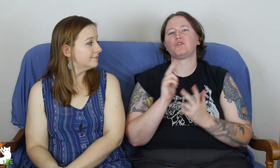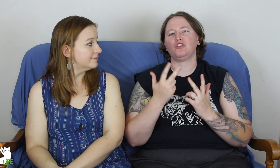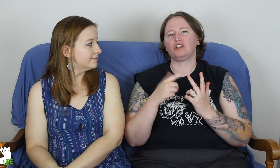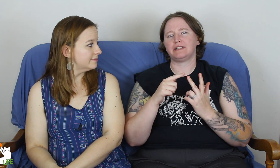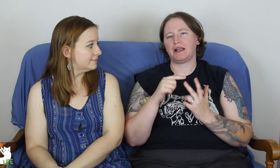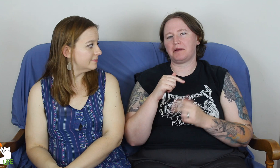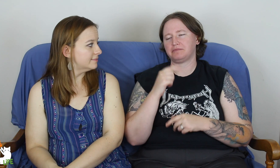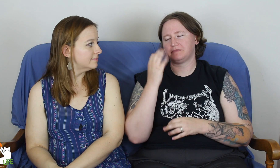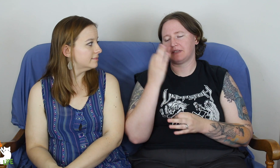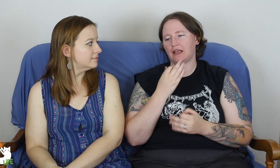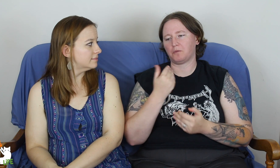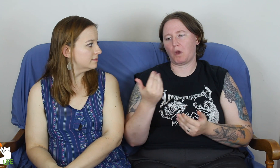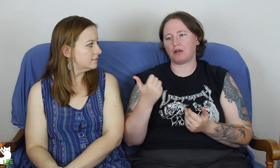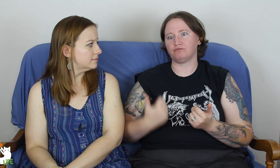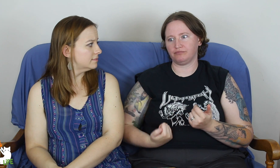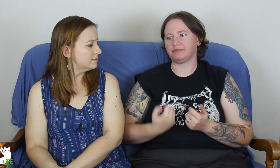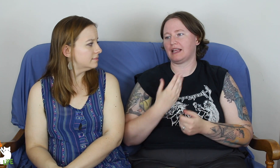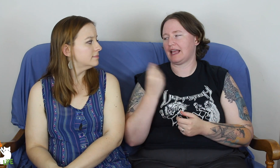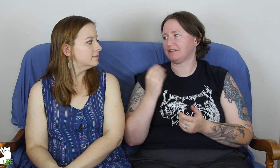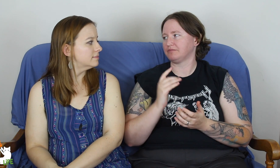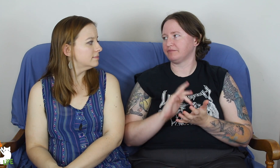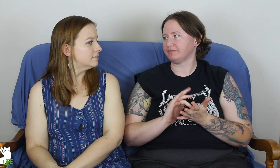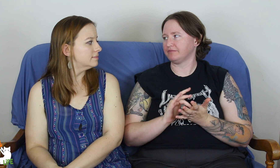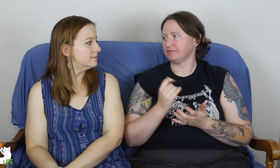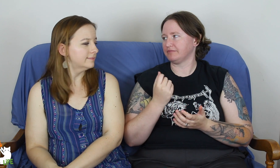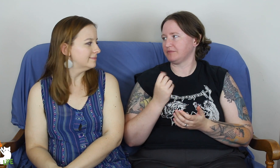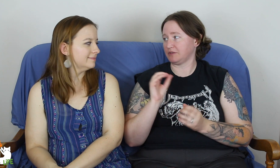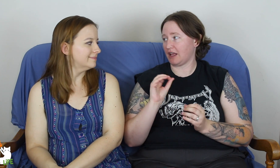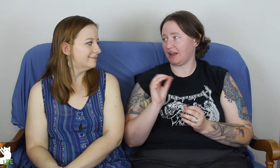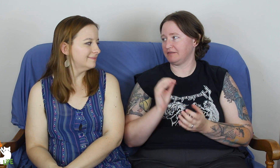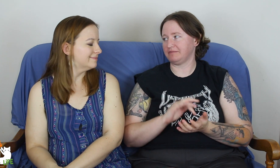so then on the third time we decided to do the shot and the medicine...?